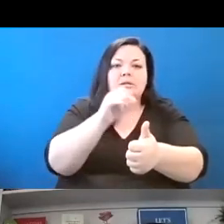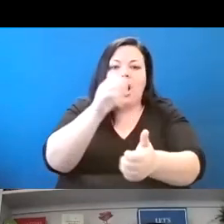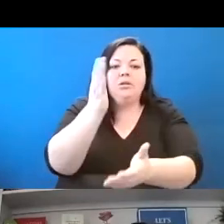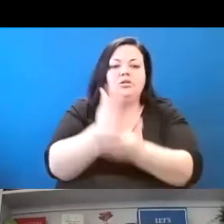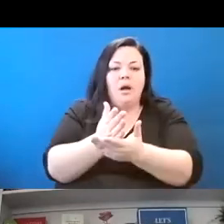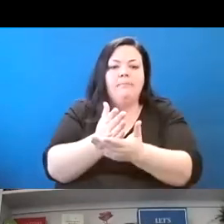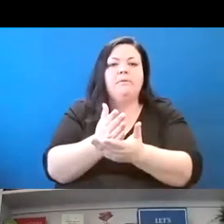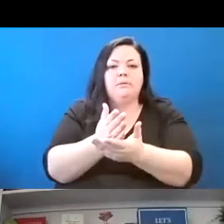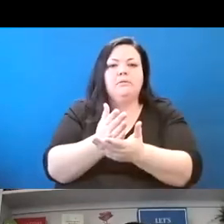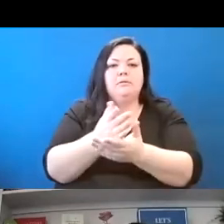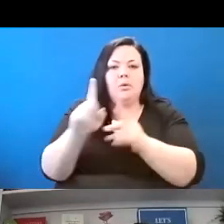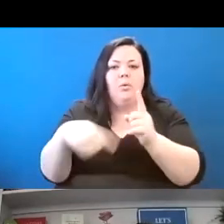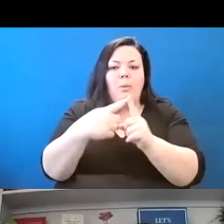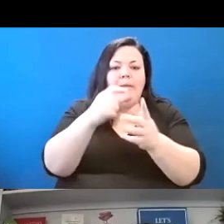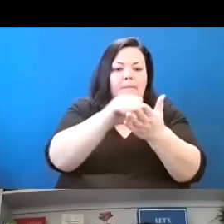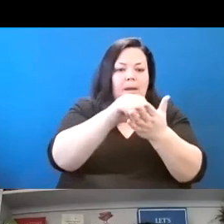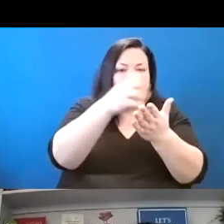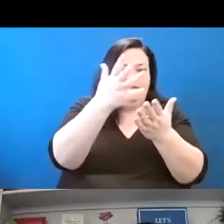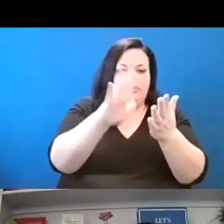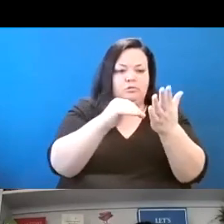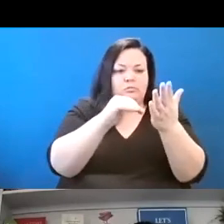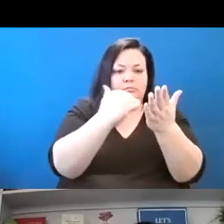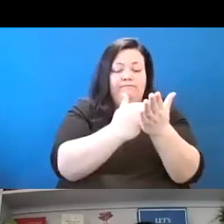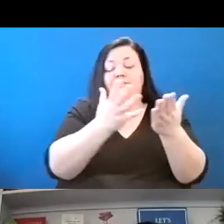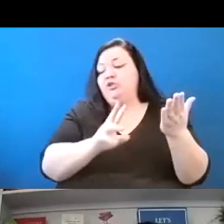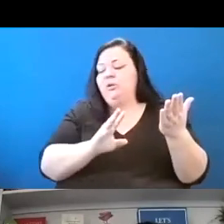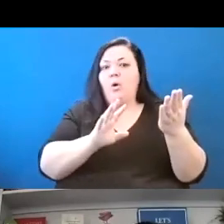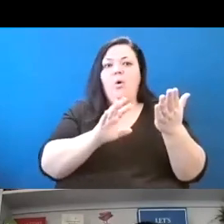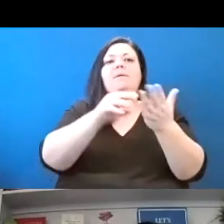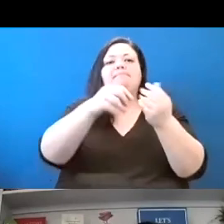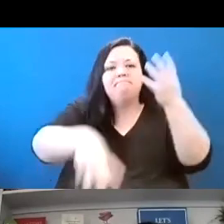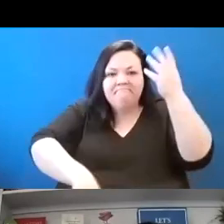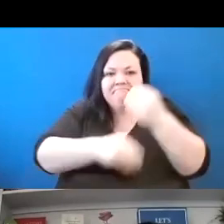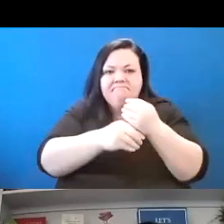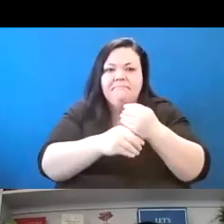ends but making your own pages so i really want y'all to encourage y'all to think about